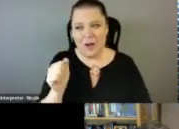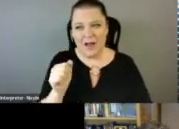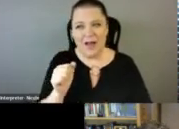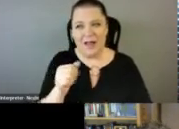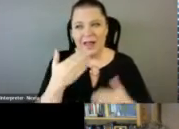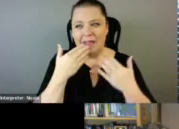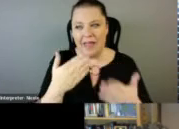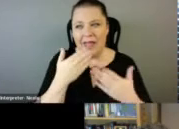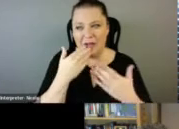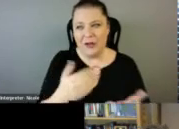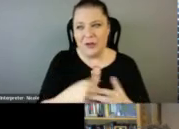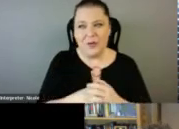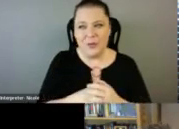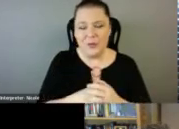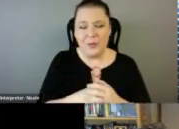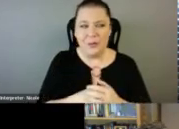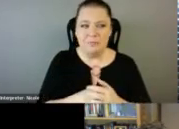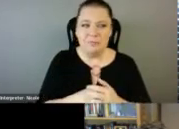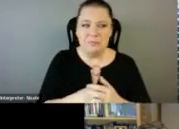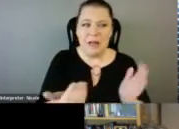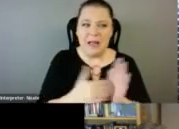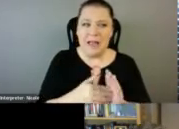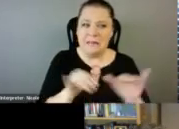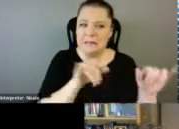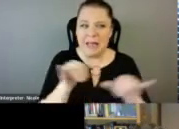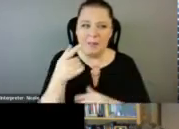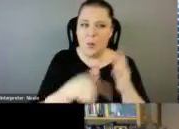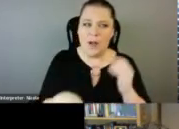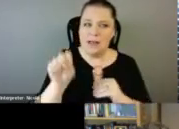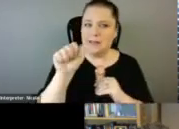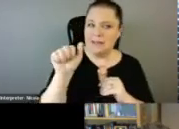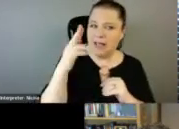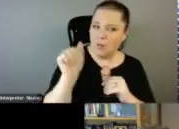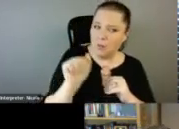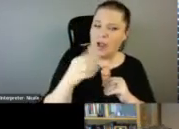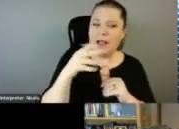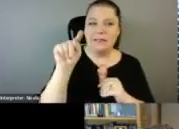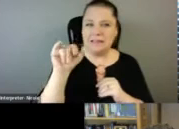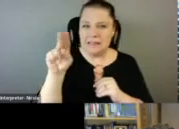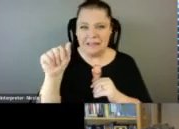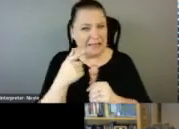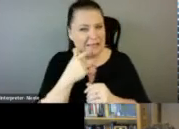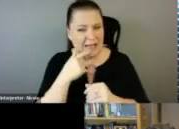both Sarah and Tina said. Also this kind of just adding a couple of things that really